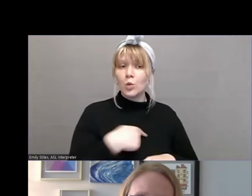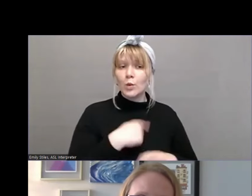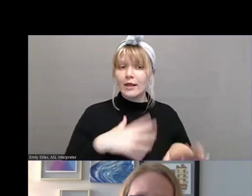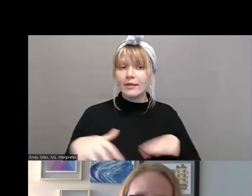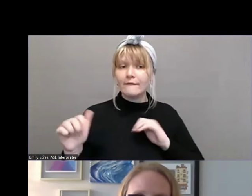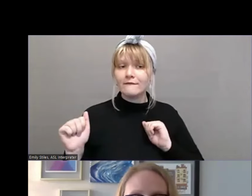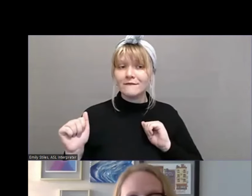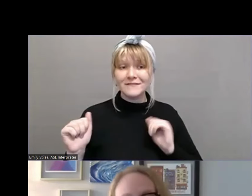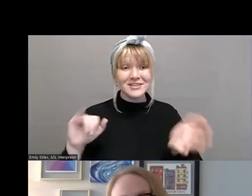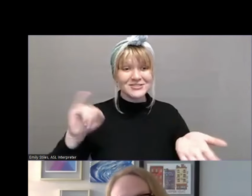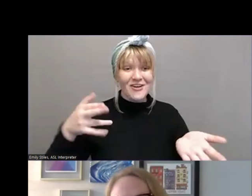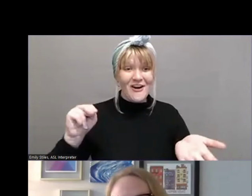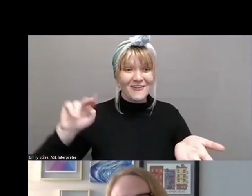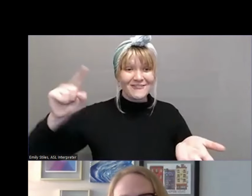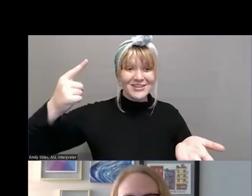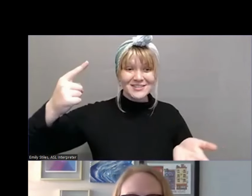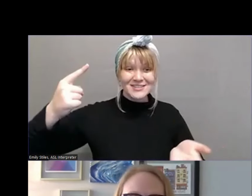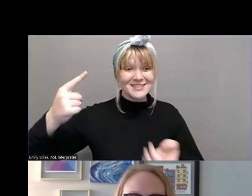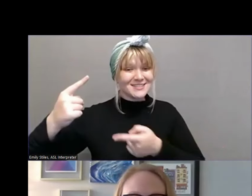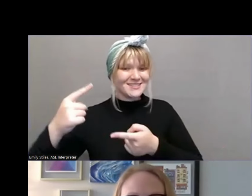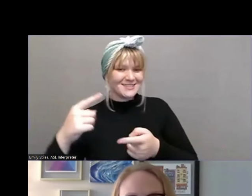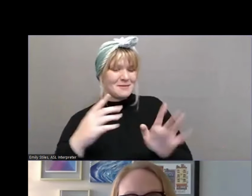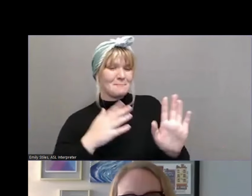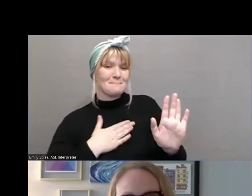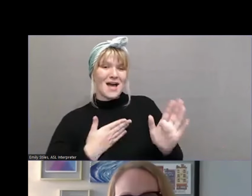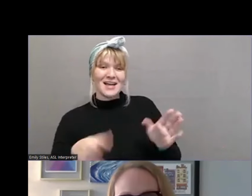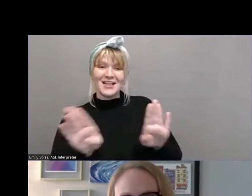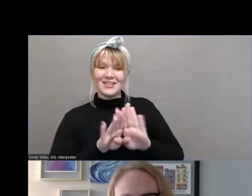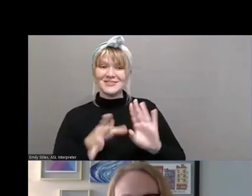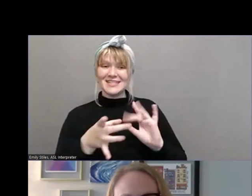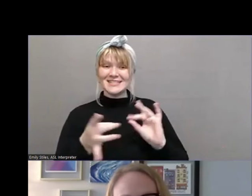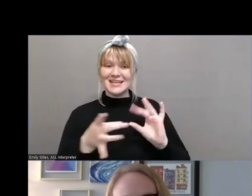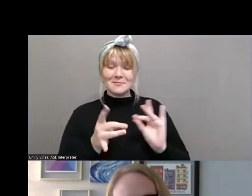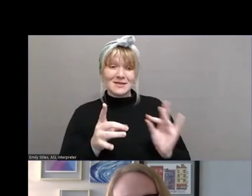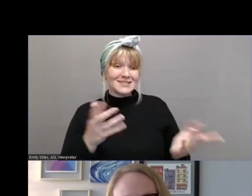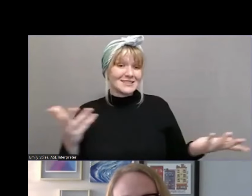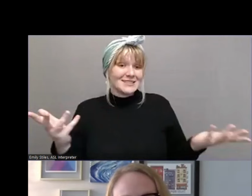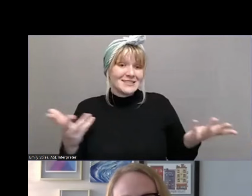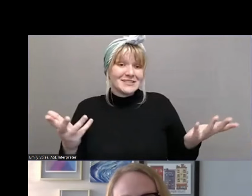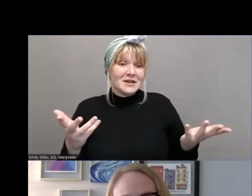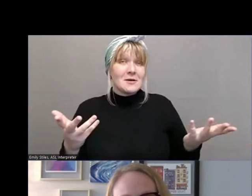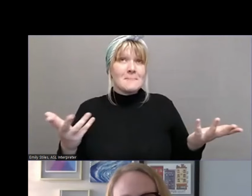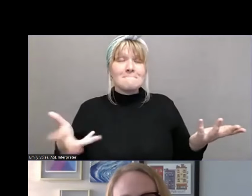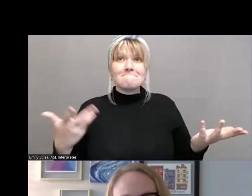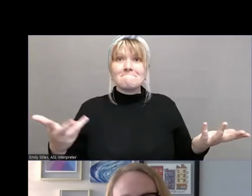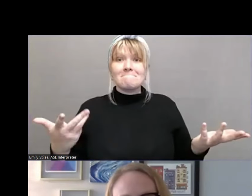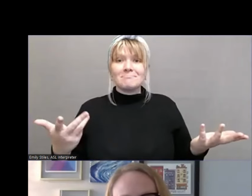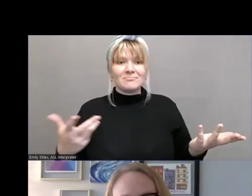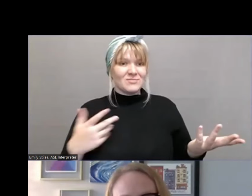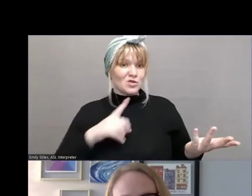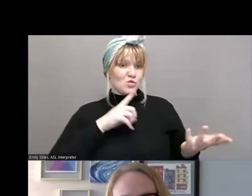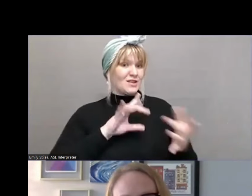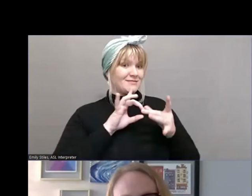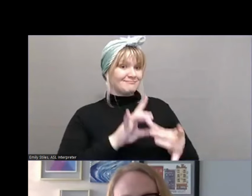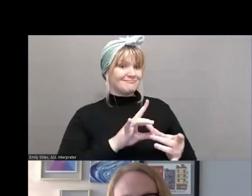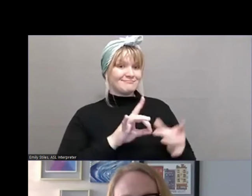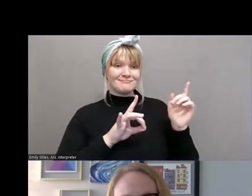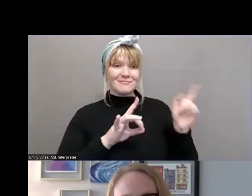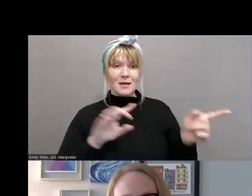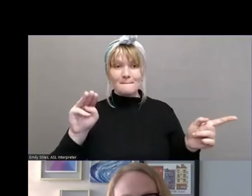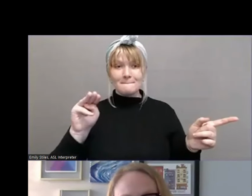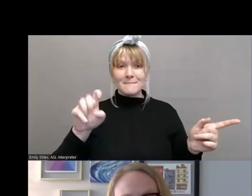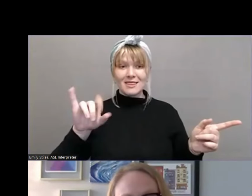I think my closing sentiment is a piggyback on what Melinda was just talking